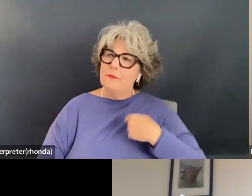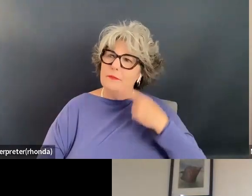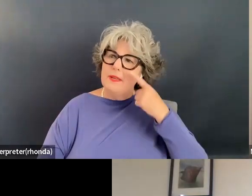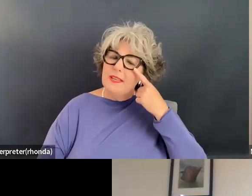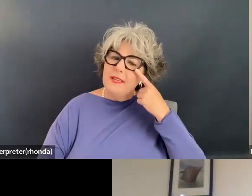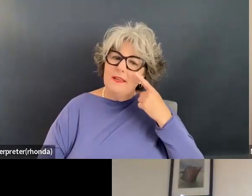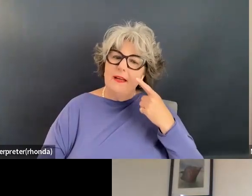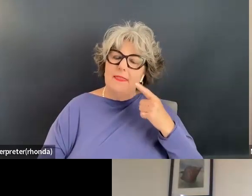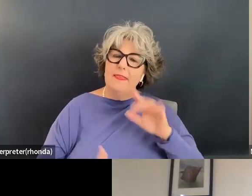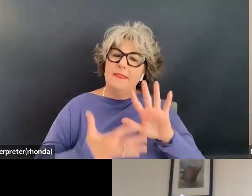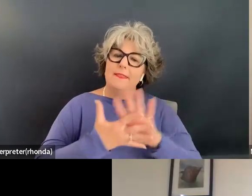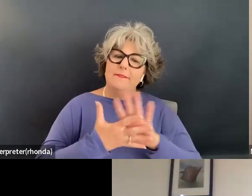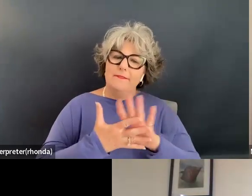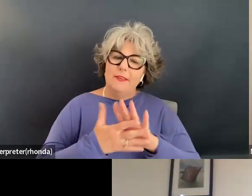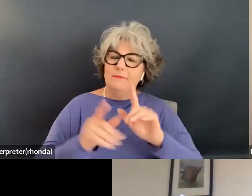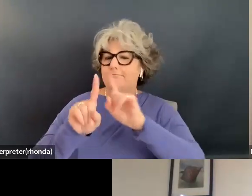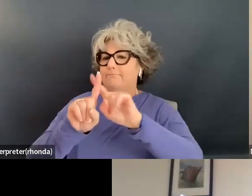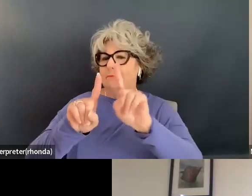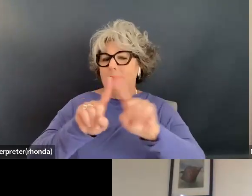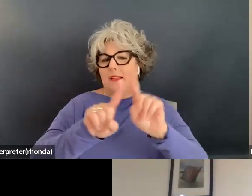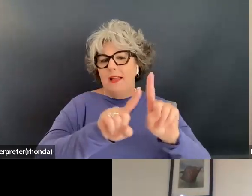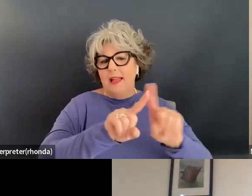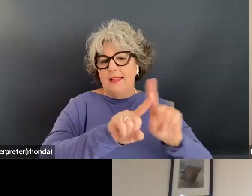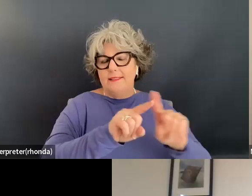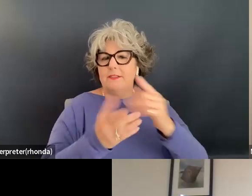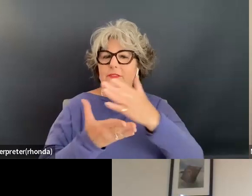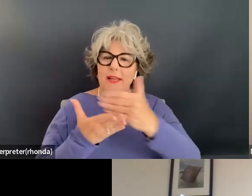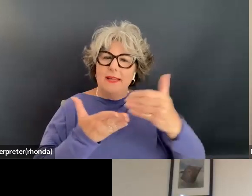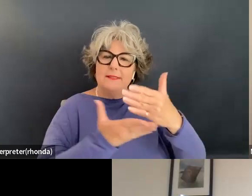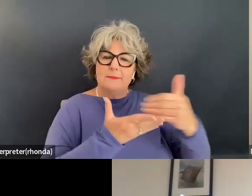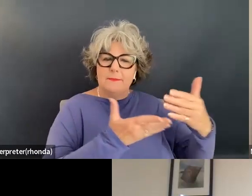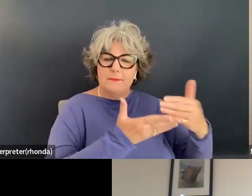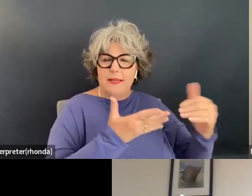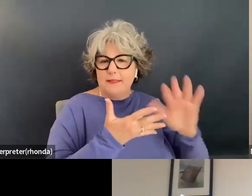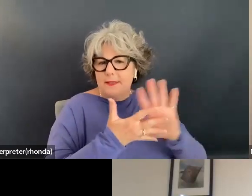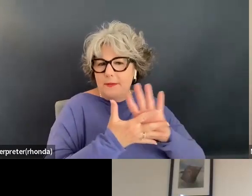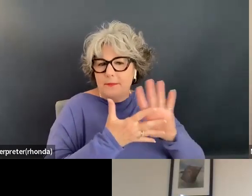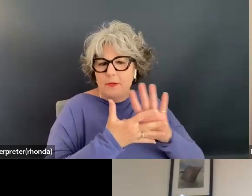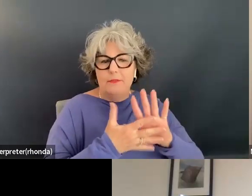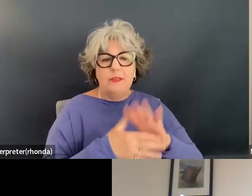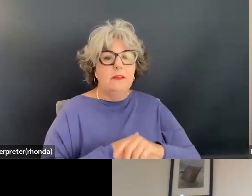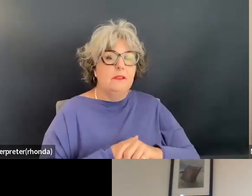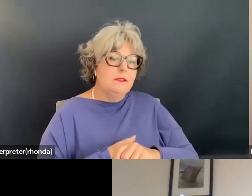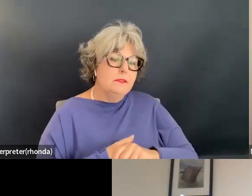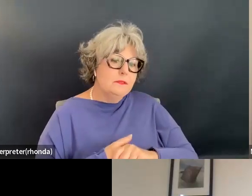the film has very different aspect. It's about sexual abuse, it's about male, same,